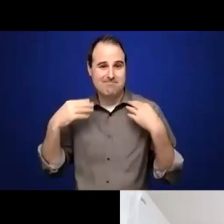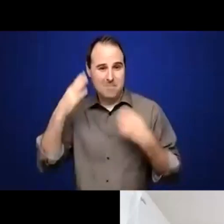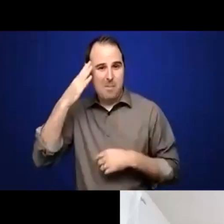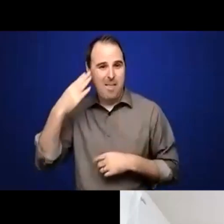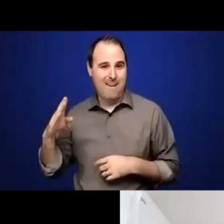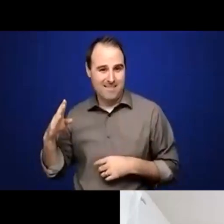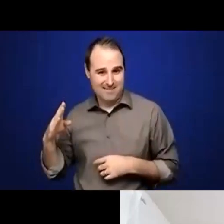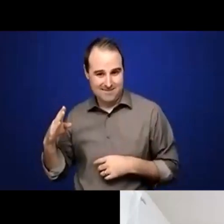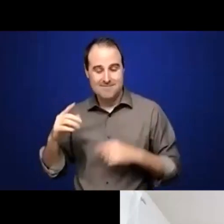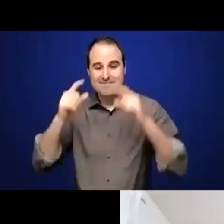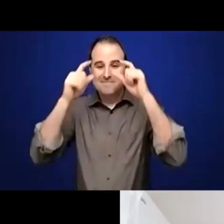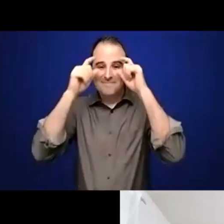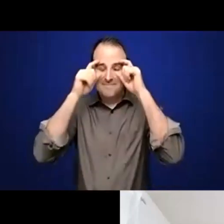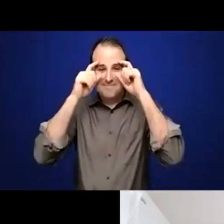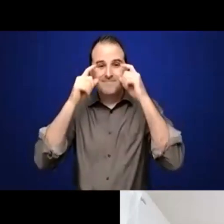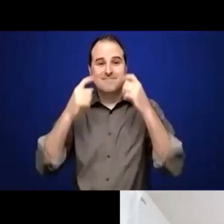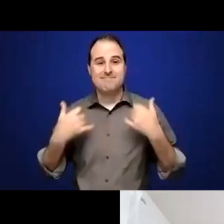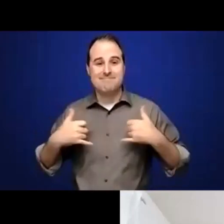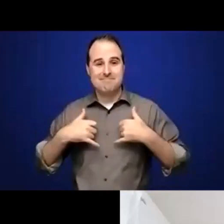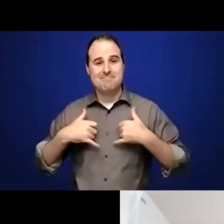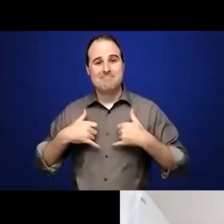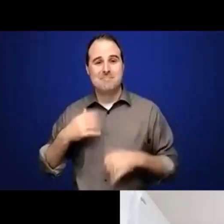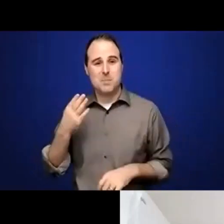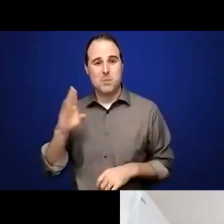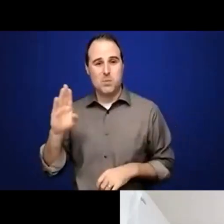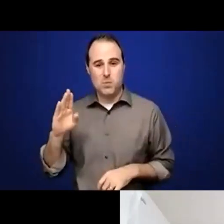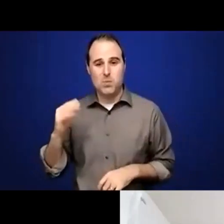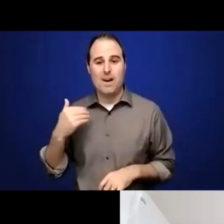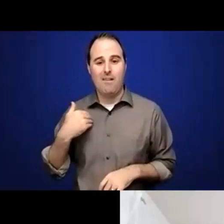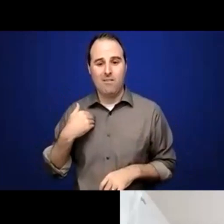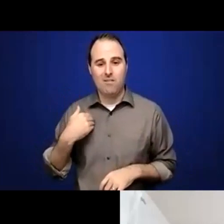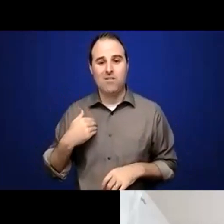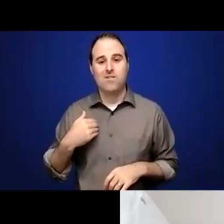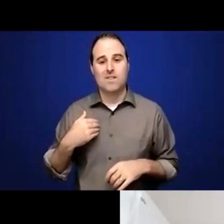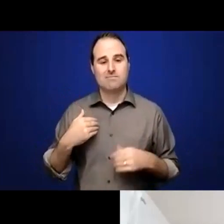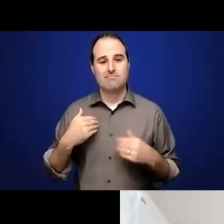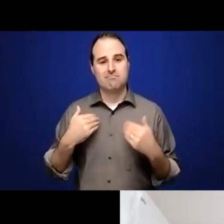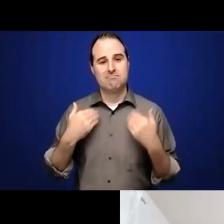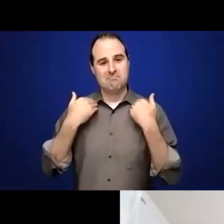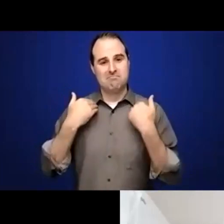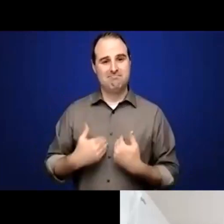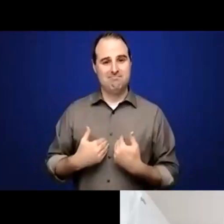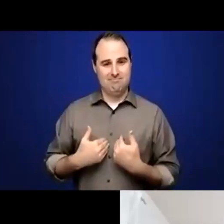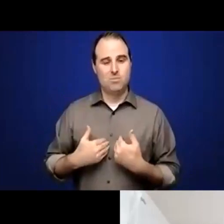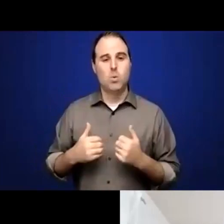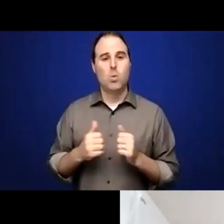that has a notched collar over a maroon t-shirt.